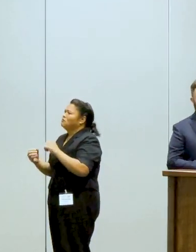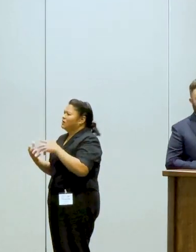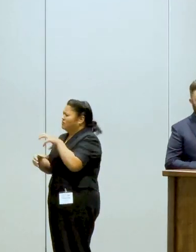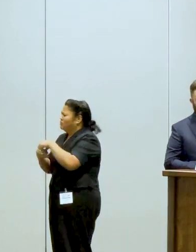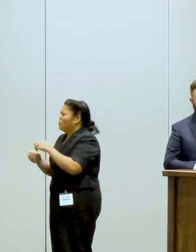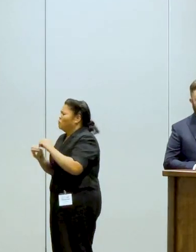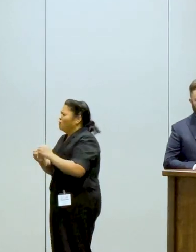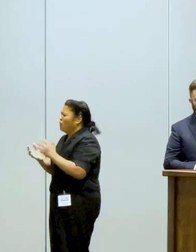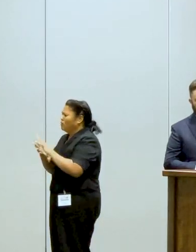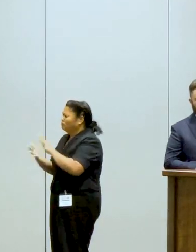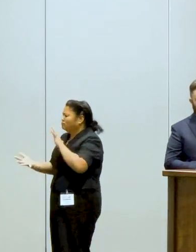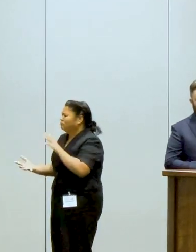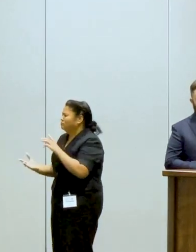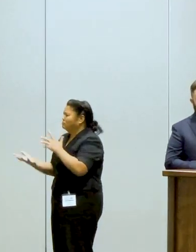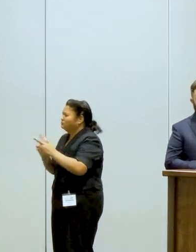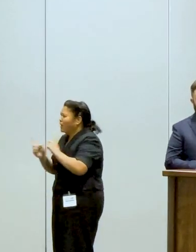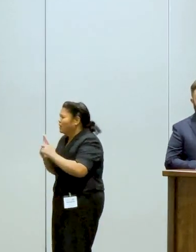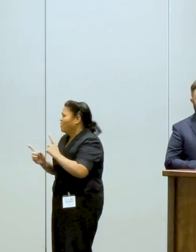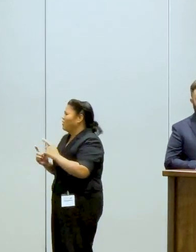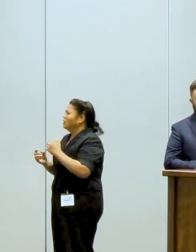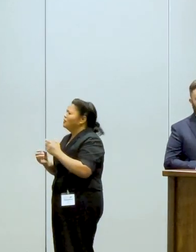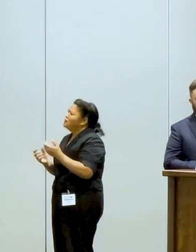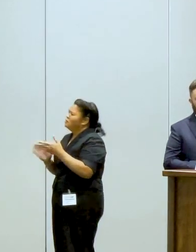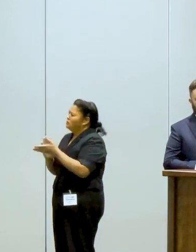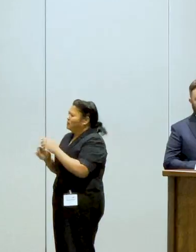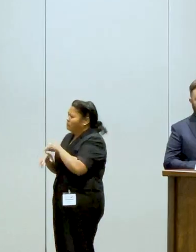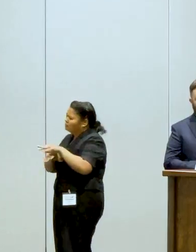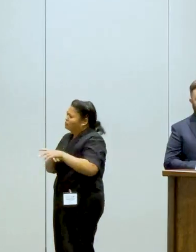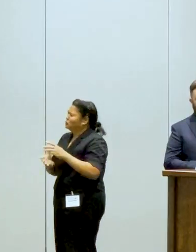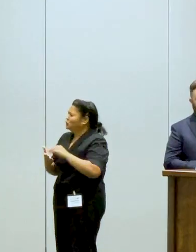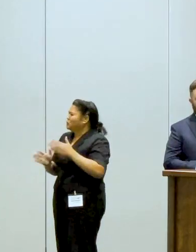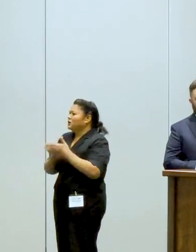giving students agency to shape their learning process through